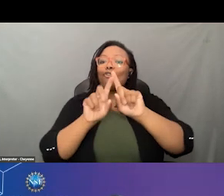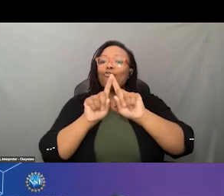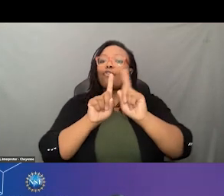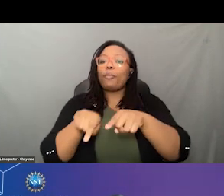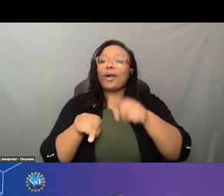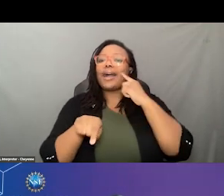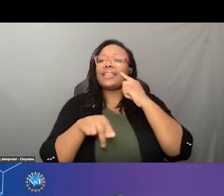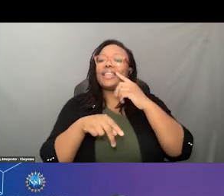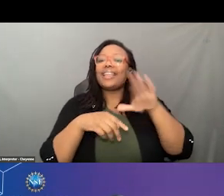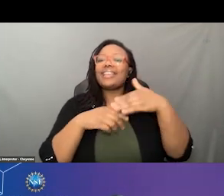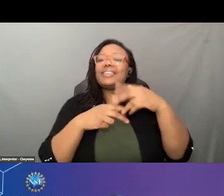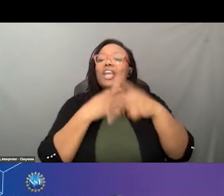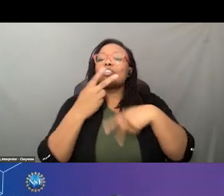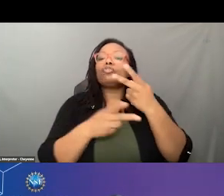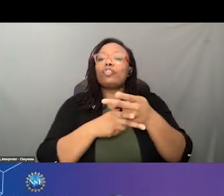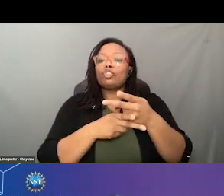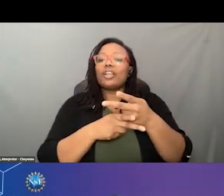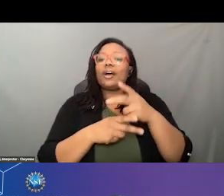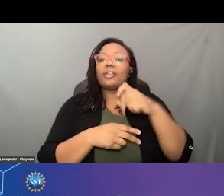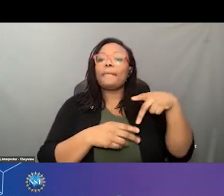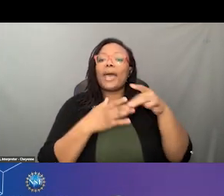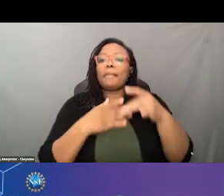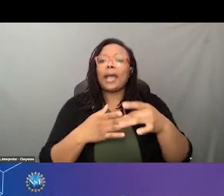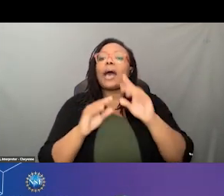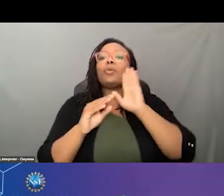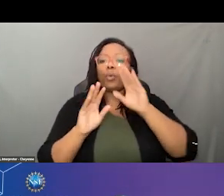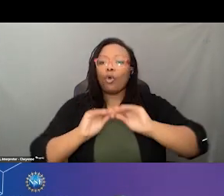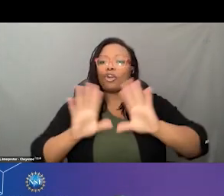And I believe the next version of the PAPP Guide that will be released is clarifying